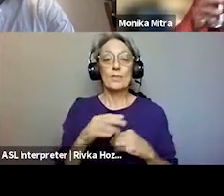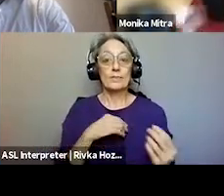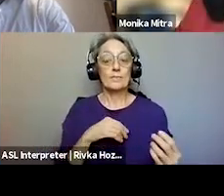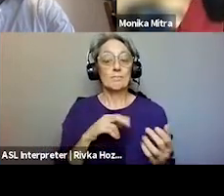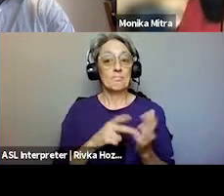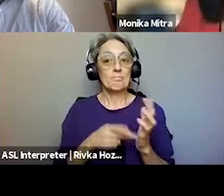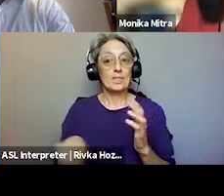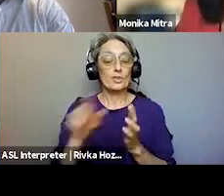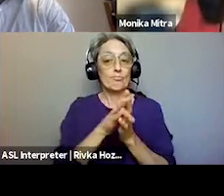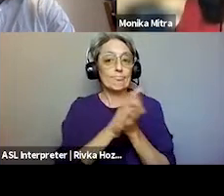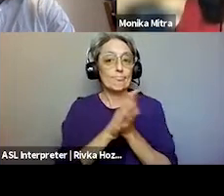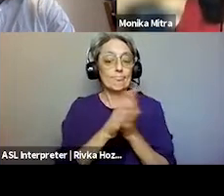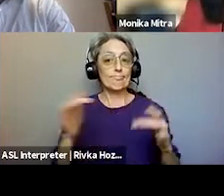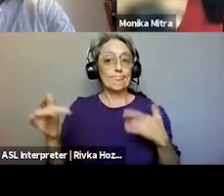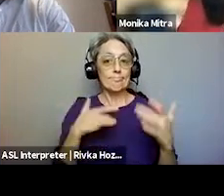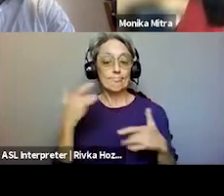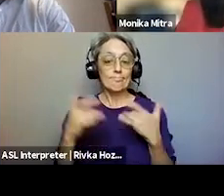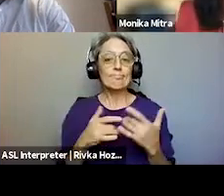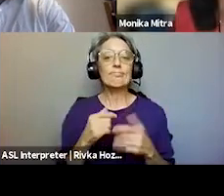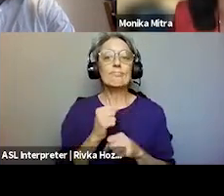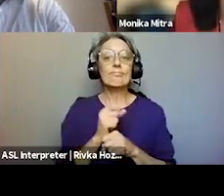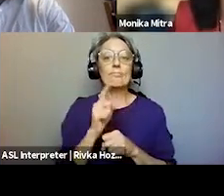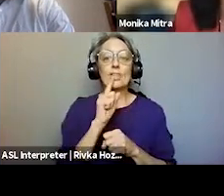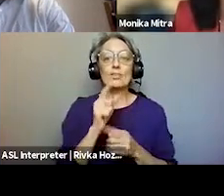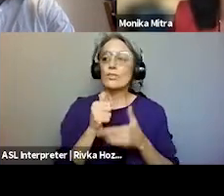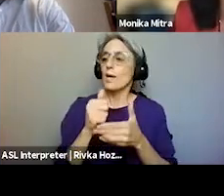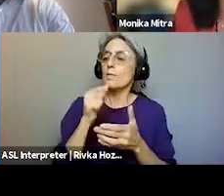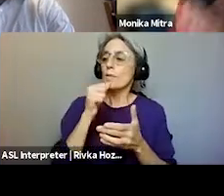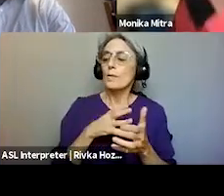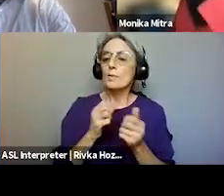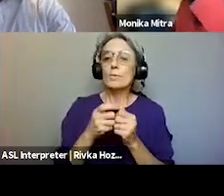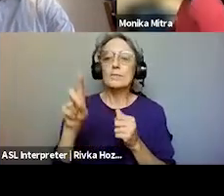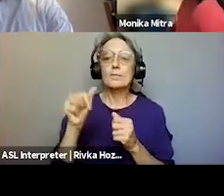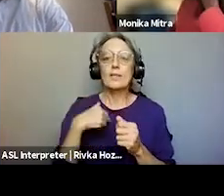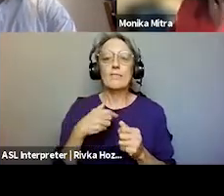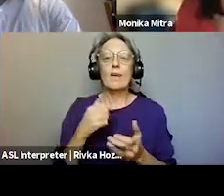devotion to helping ensure that women with disabilities can have healthy pregnancies